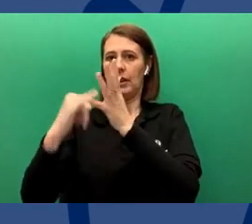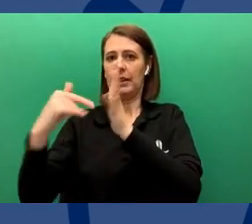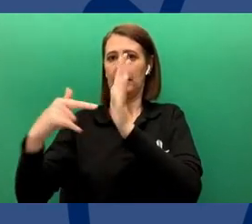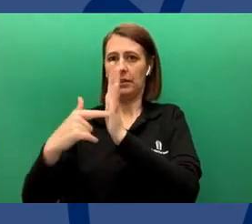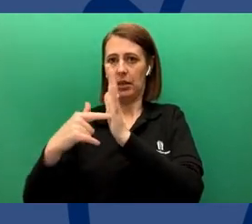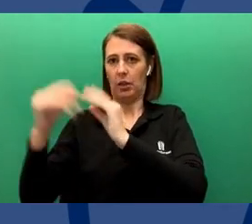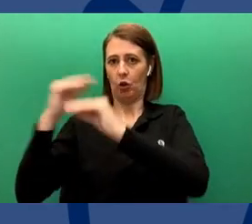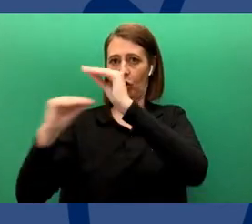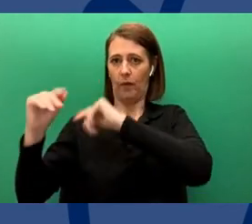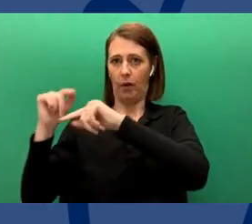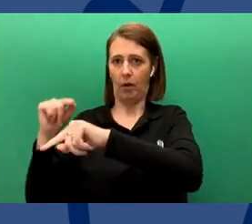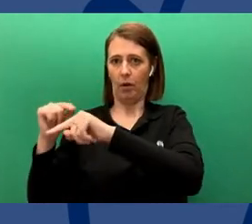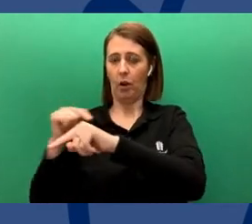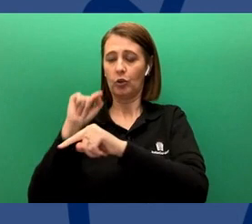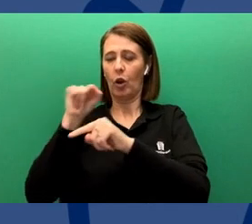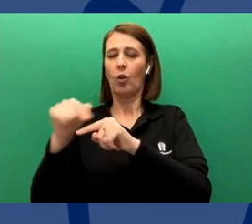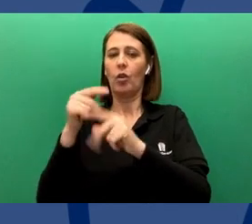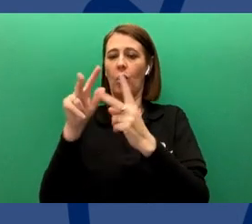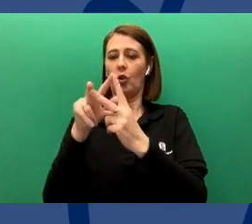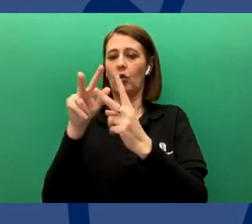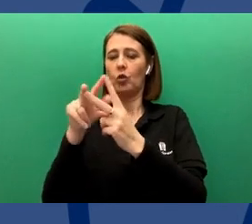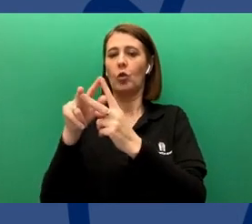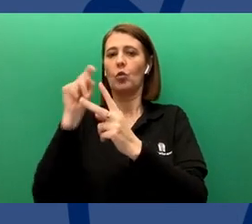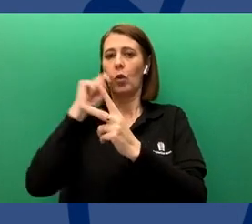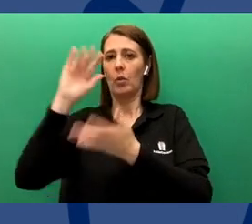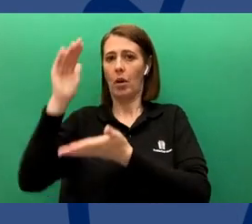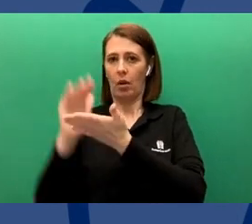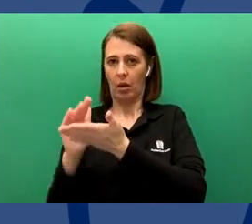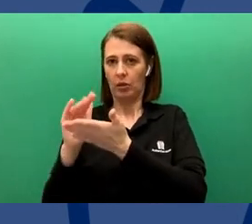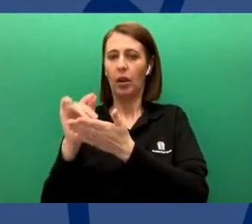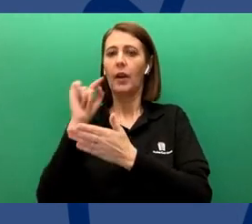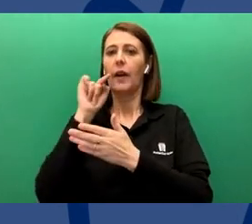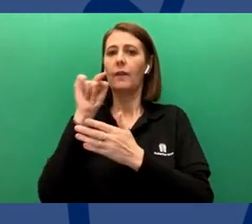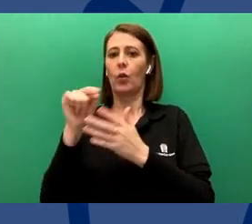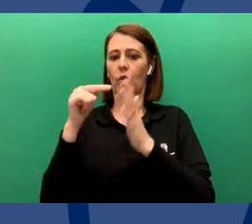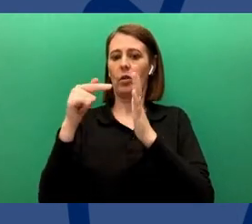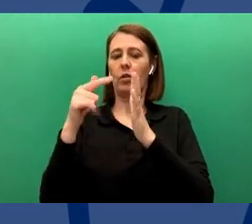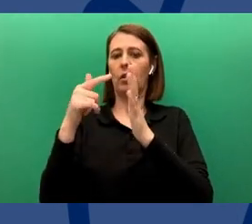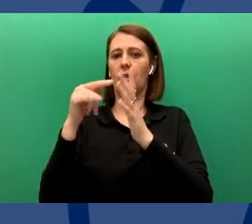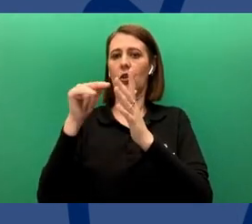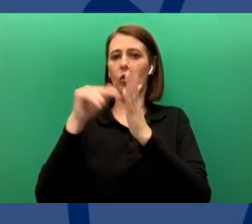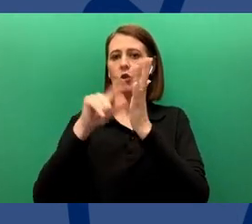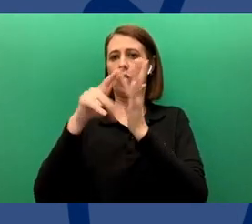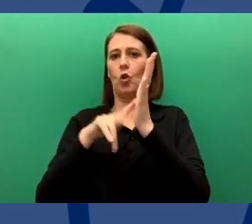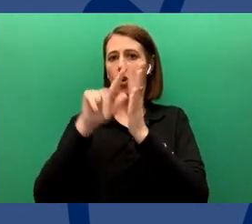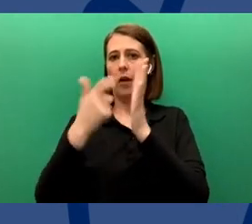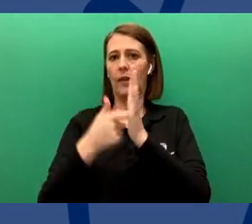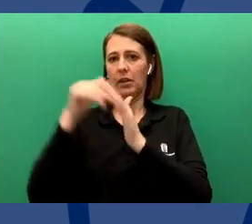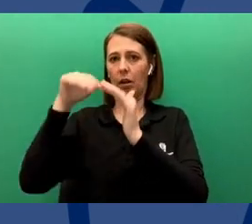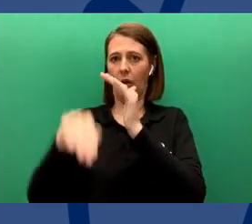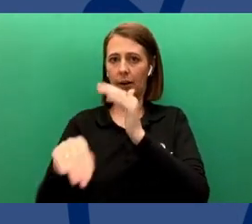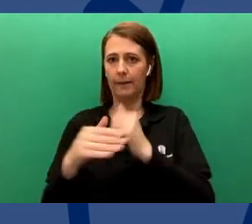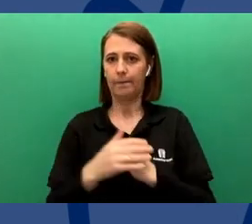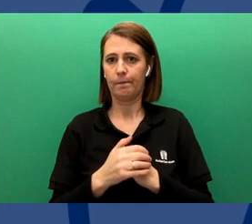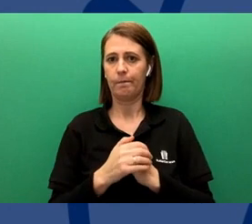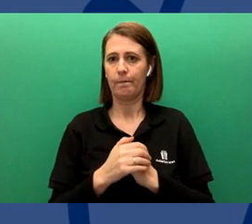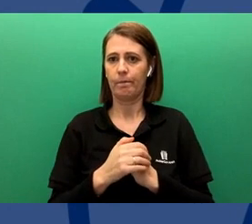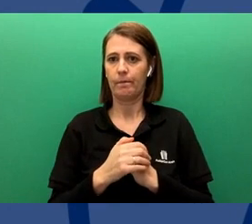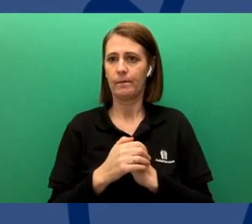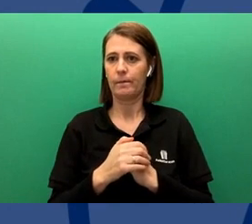would be degrouped for the purposes of a turnover decline. So ideally, you would want the entity